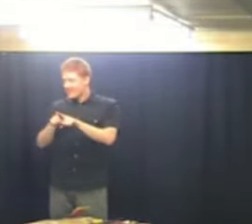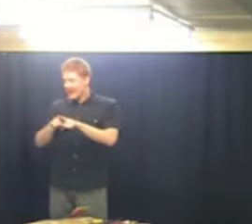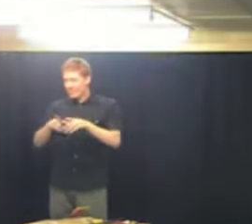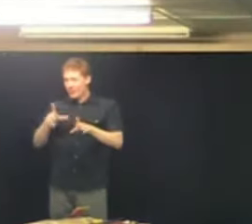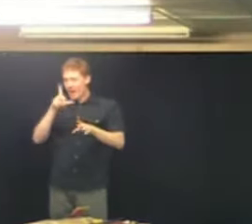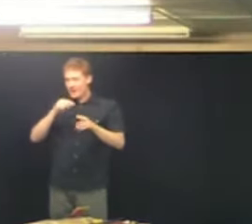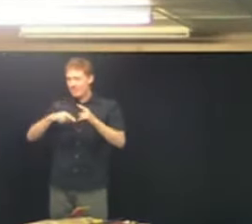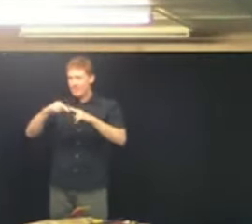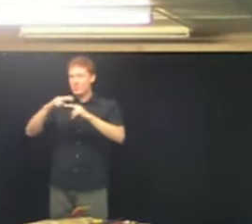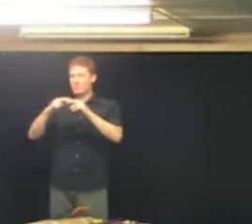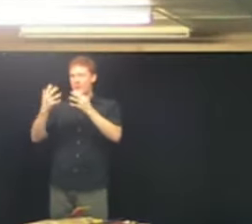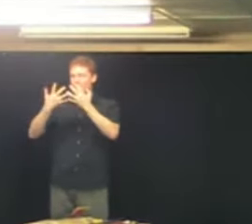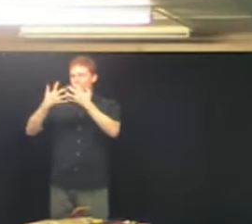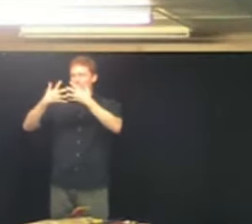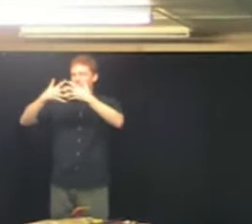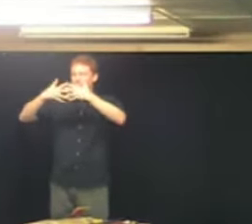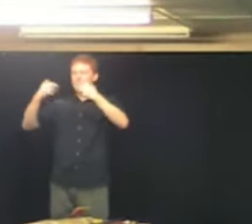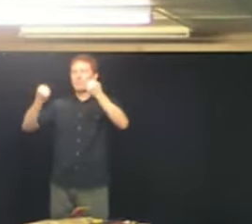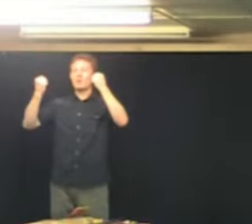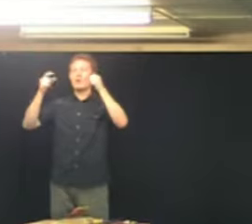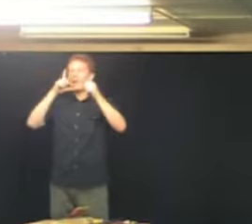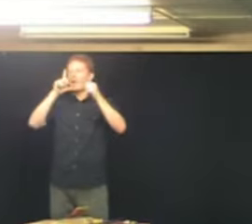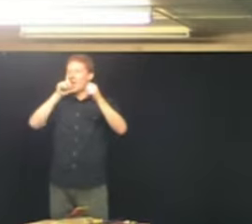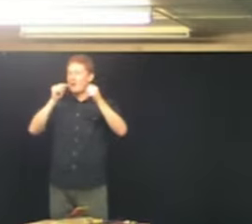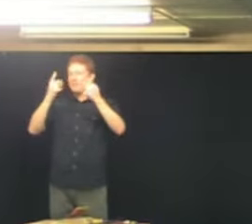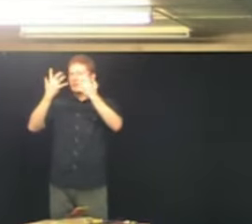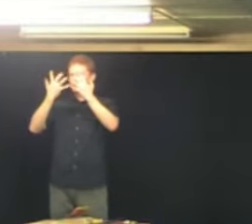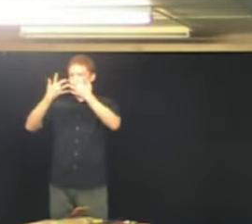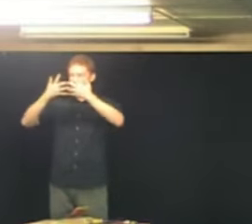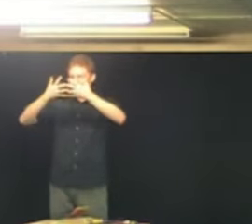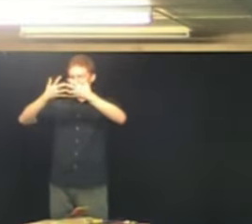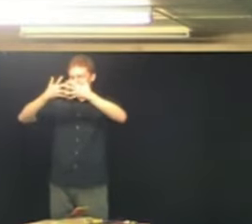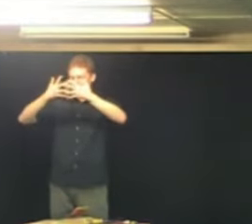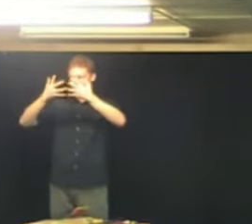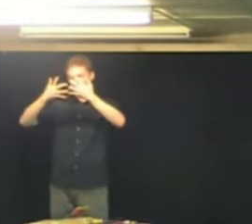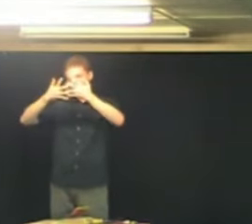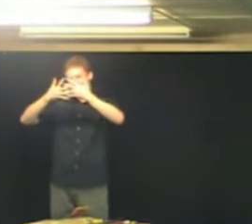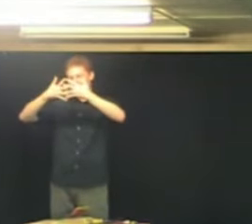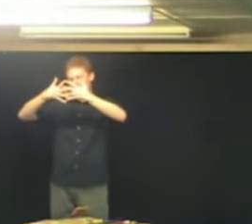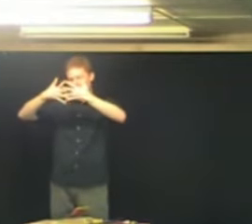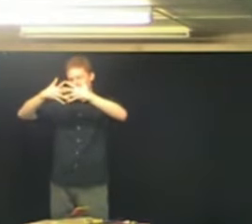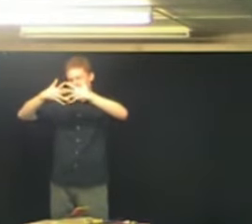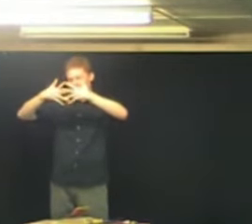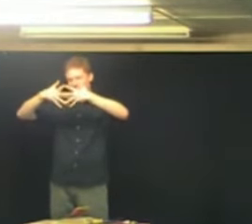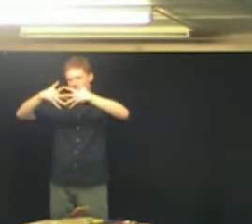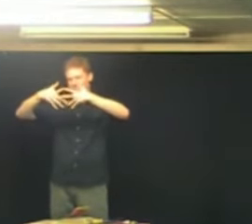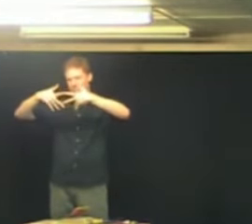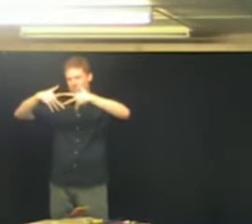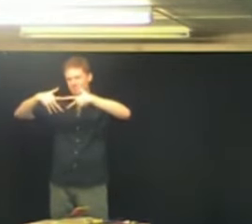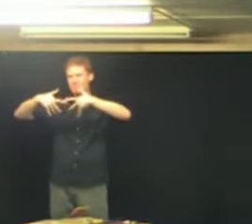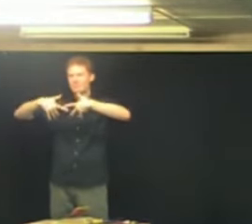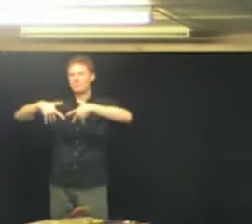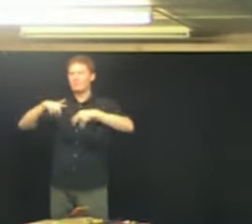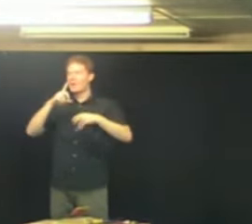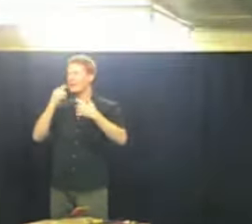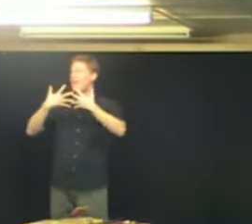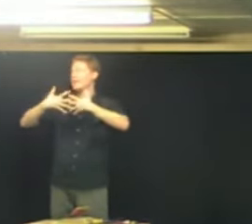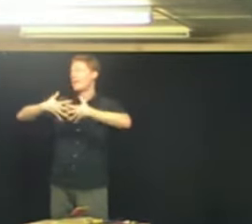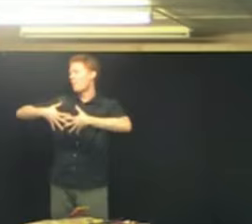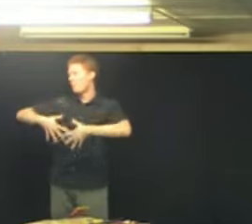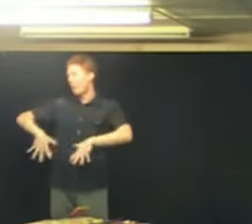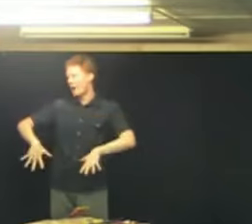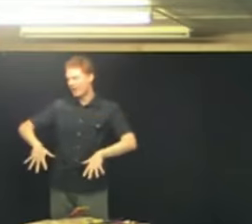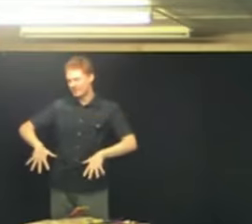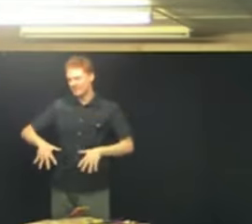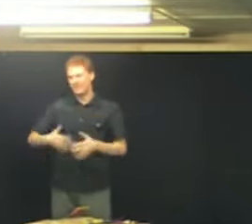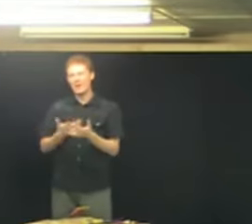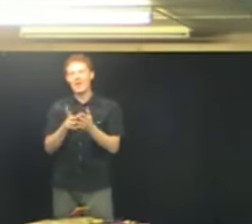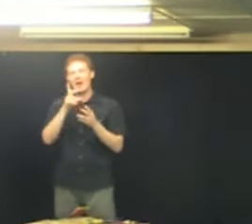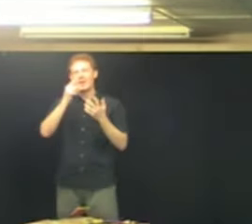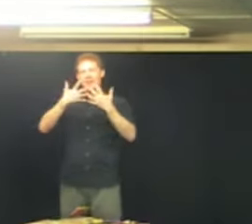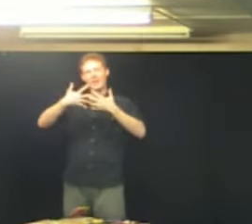However just as the pages interweaved to make the connection strong they can also come apart to make the relationship weak